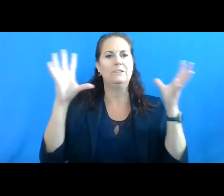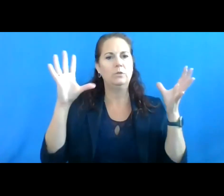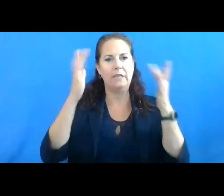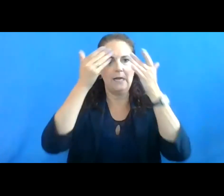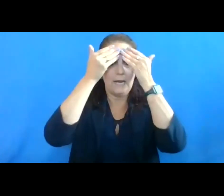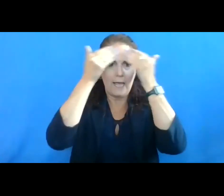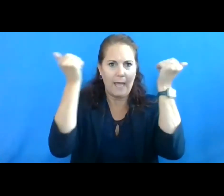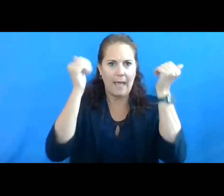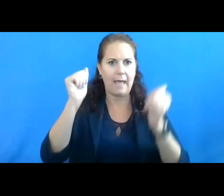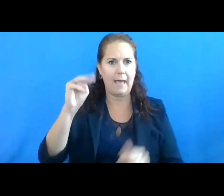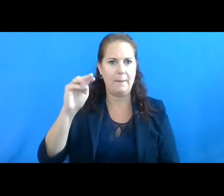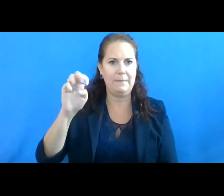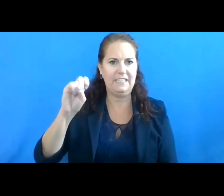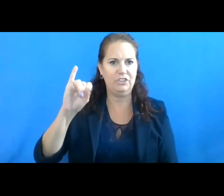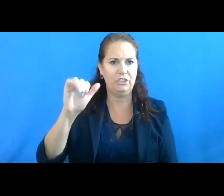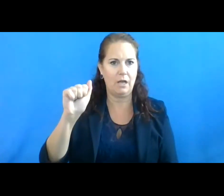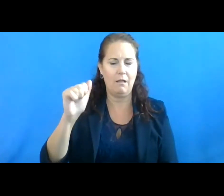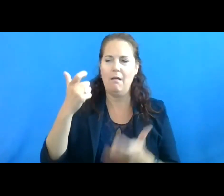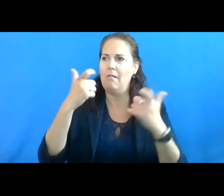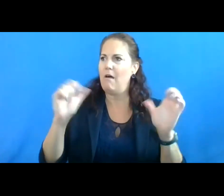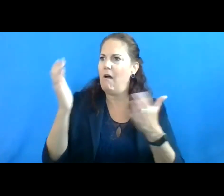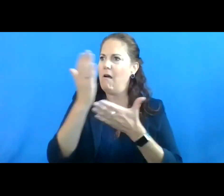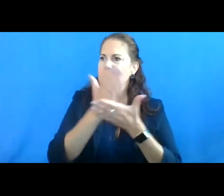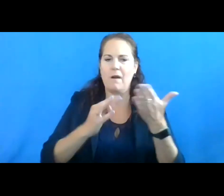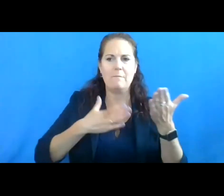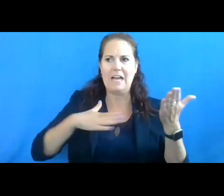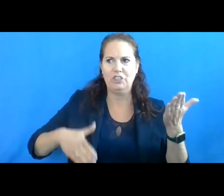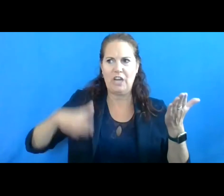There were large parts of my childhood that were missing.